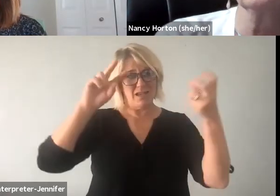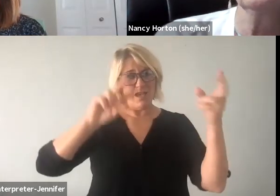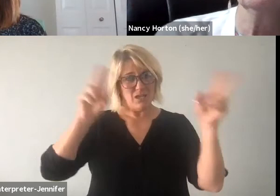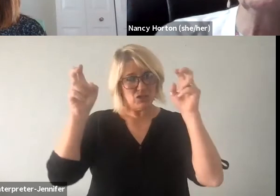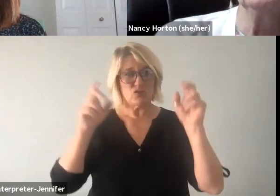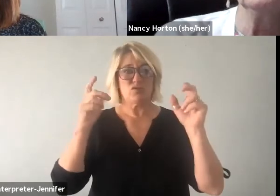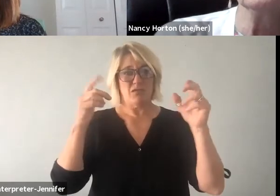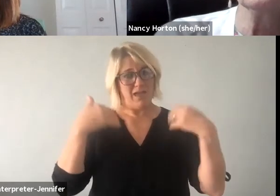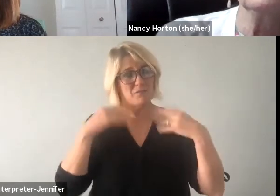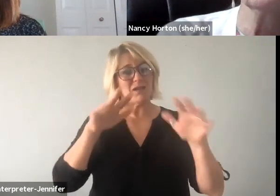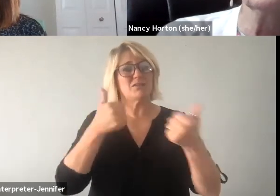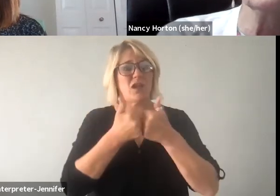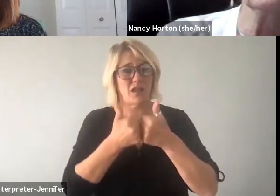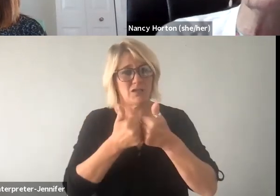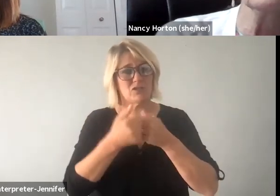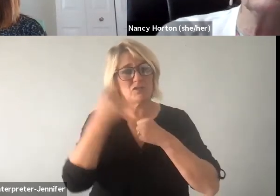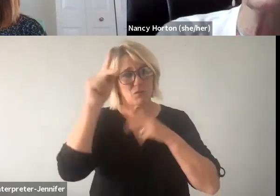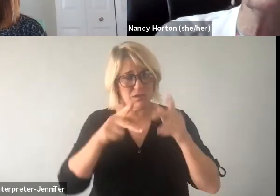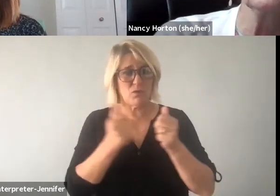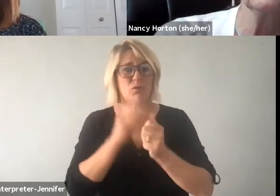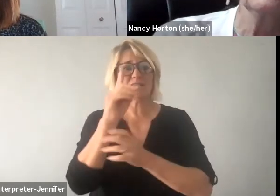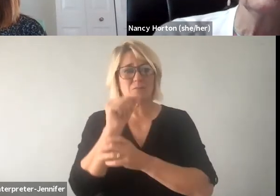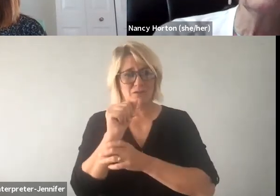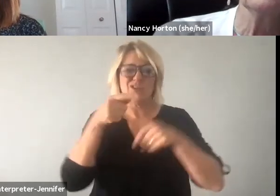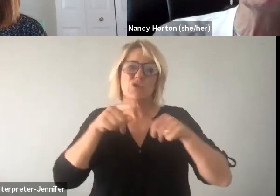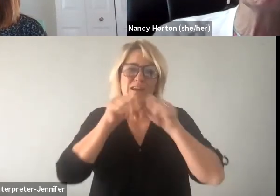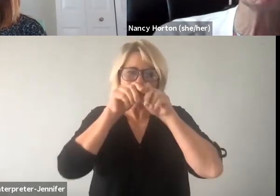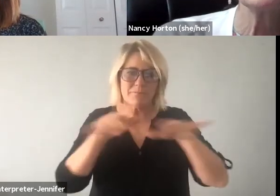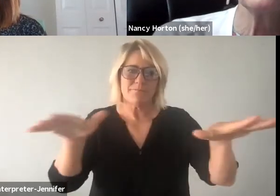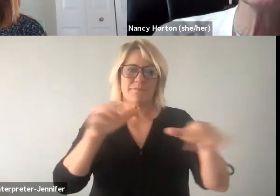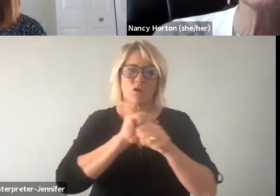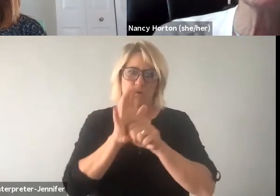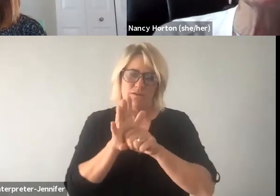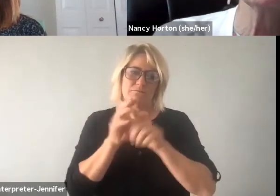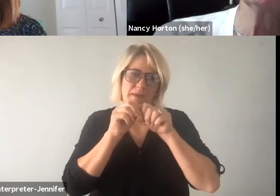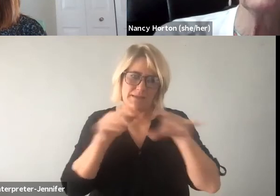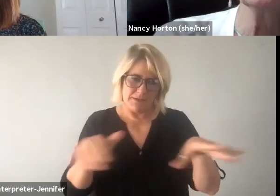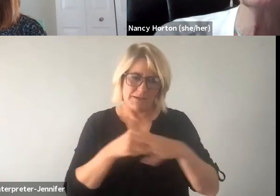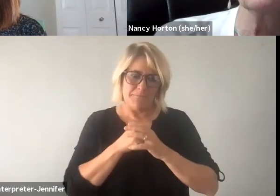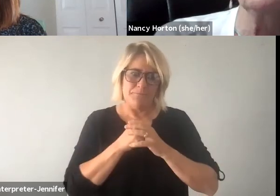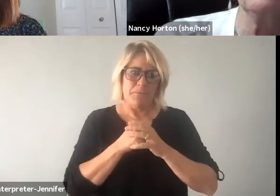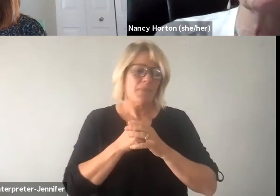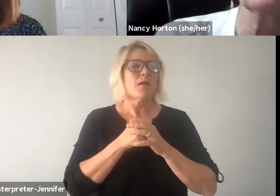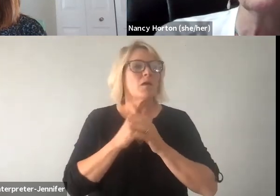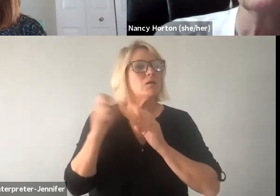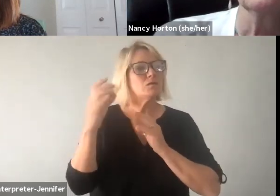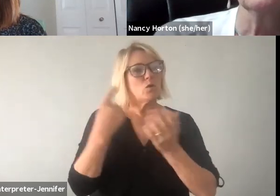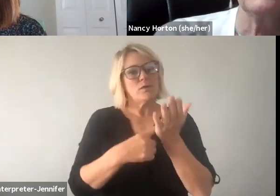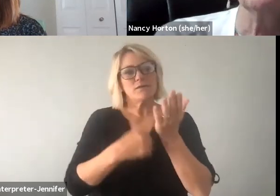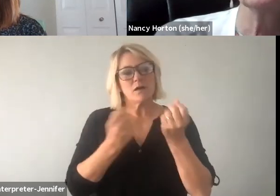last year and a half around some of